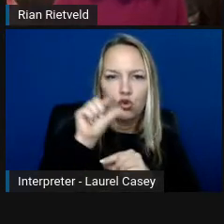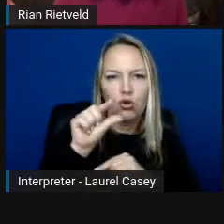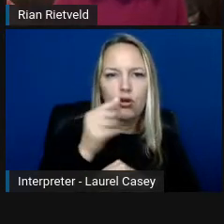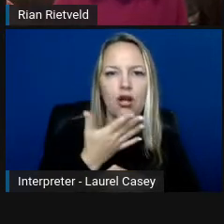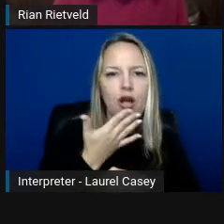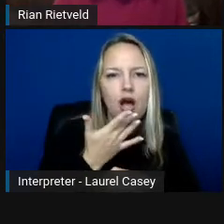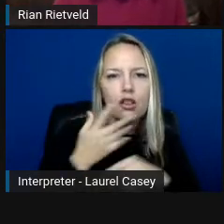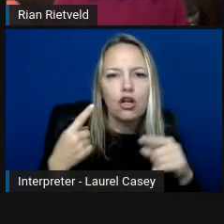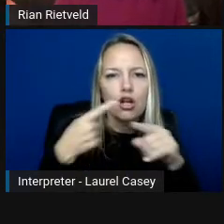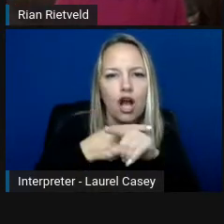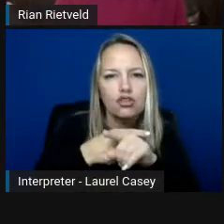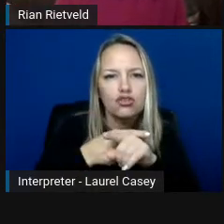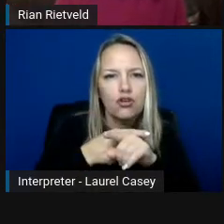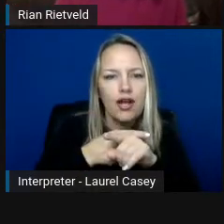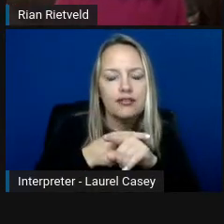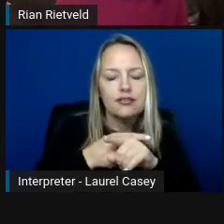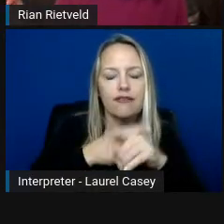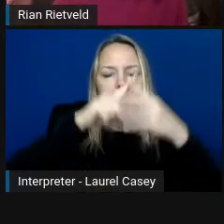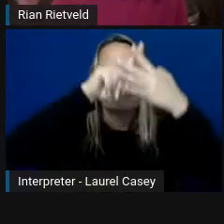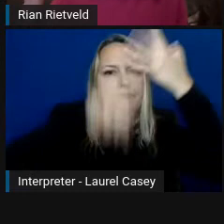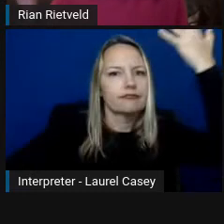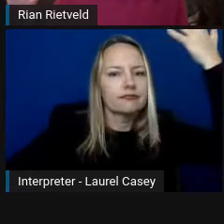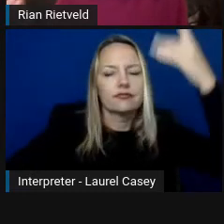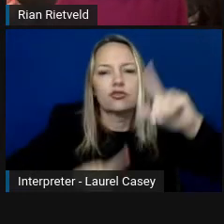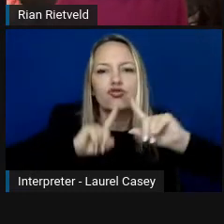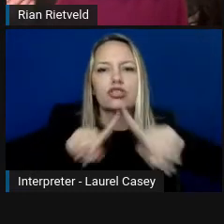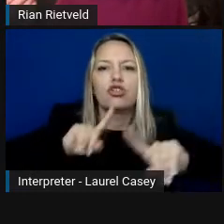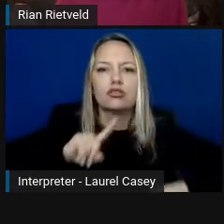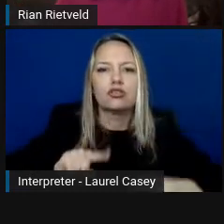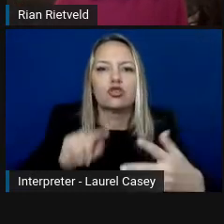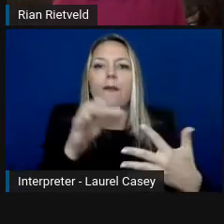you get like a zillion results. Pick the one you really prefer.